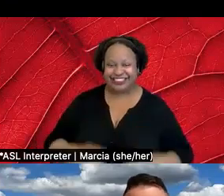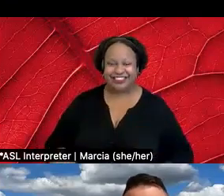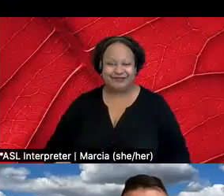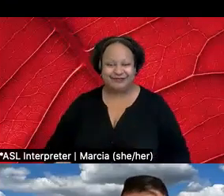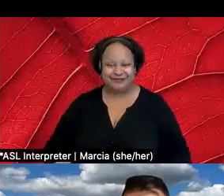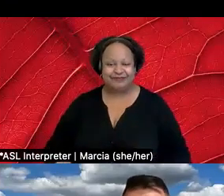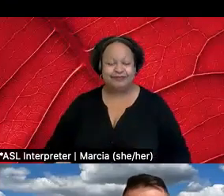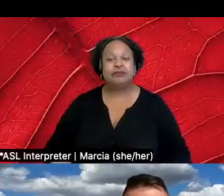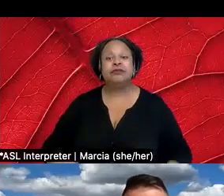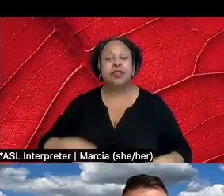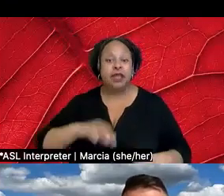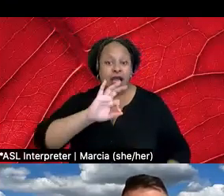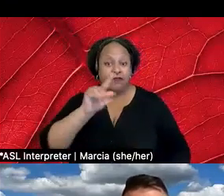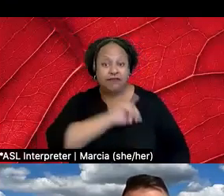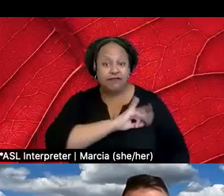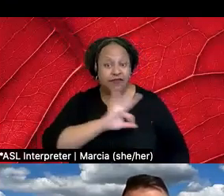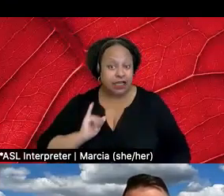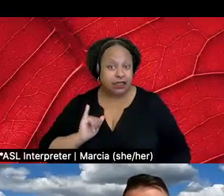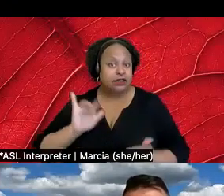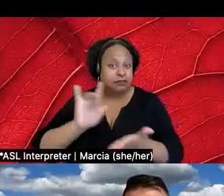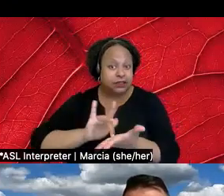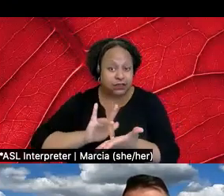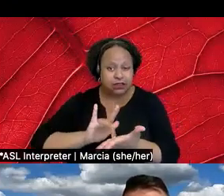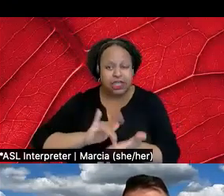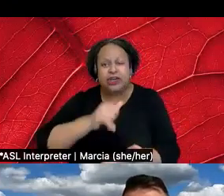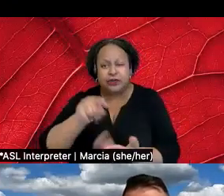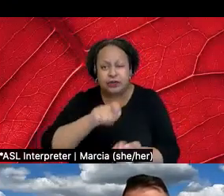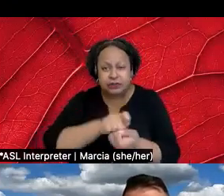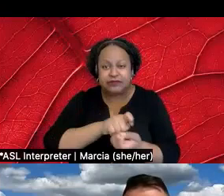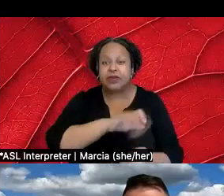Faculty of medicine, I want to thank a few faculties and departments across the university.